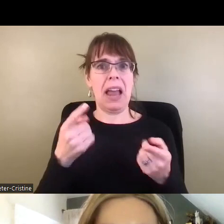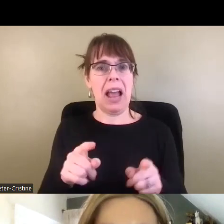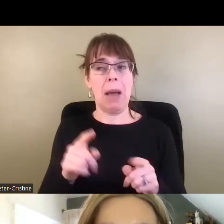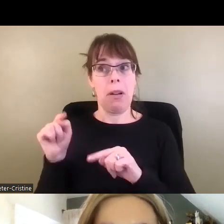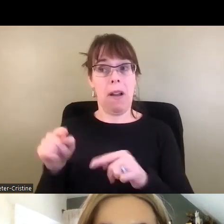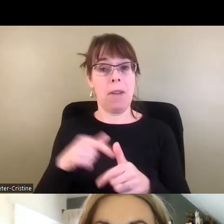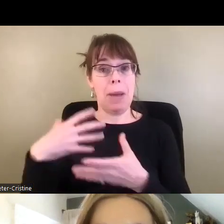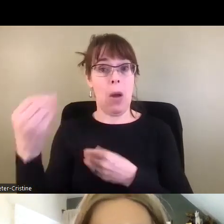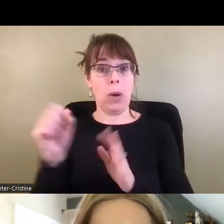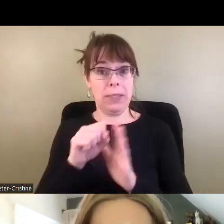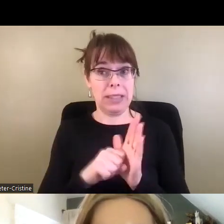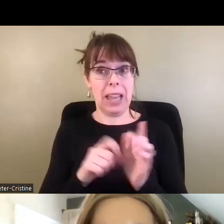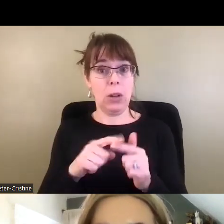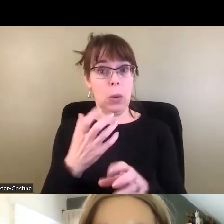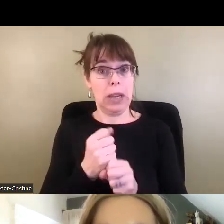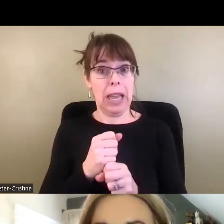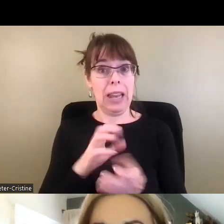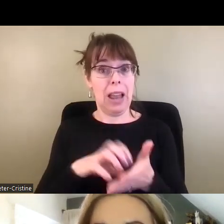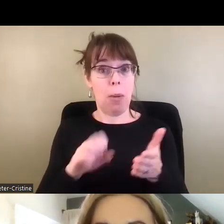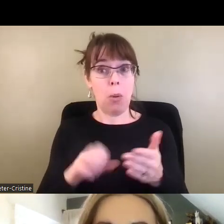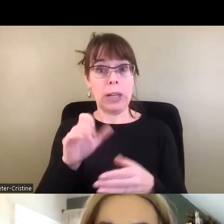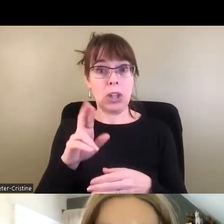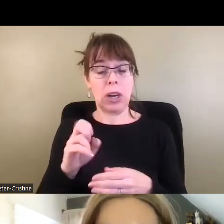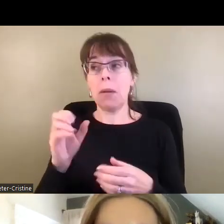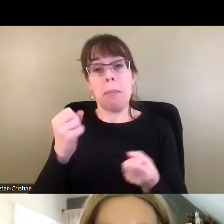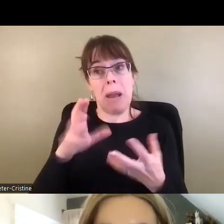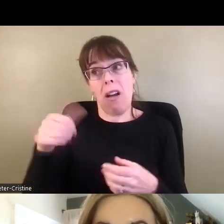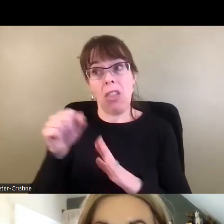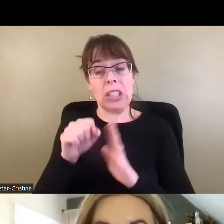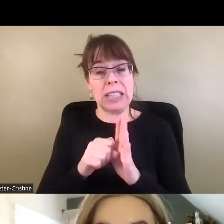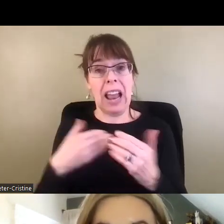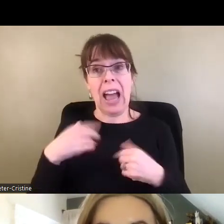to seek abortion care. Because many states did have a multitude of different barriers,